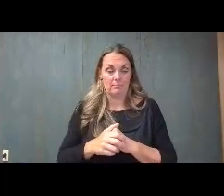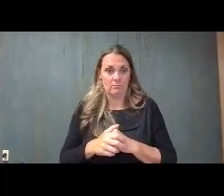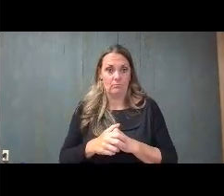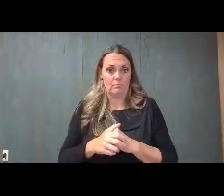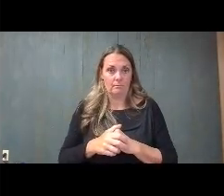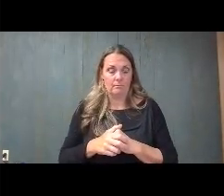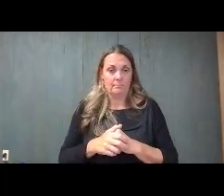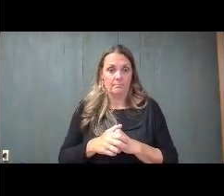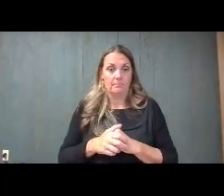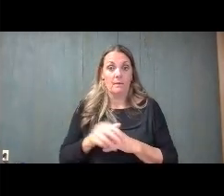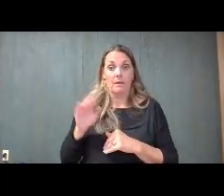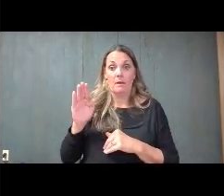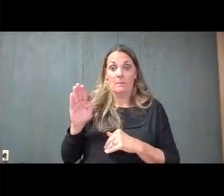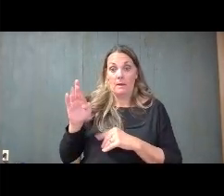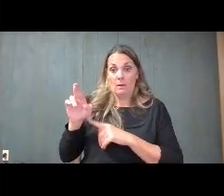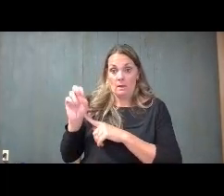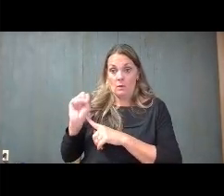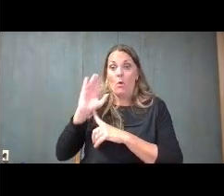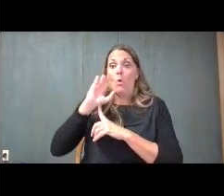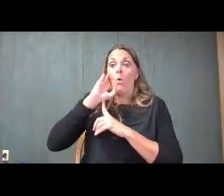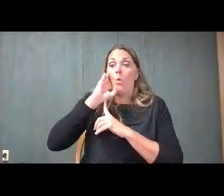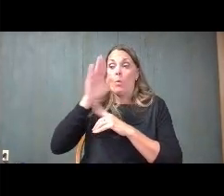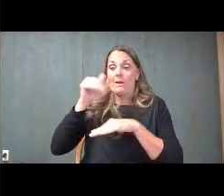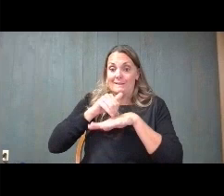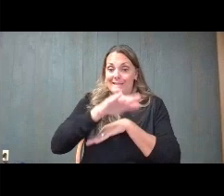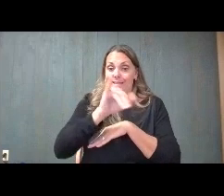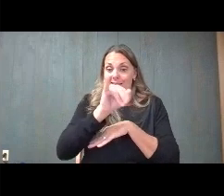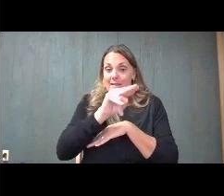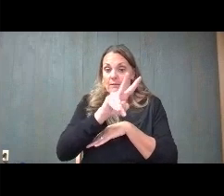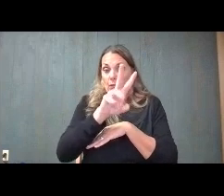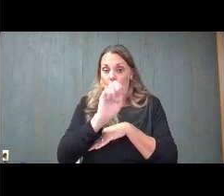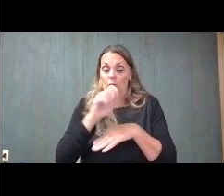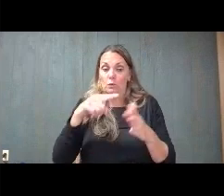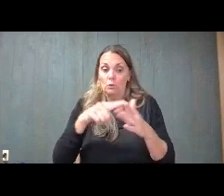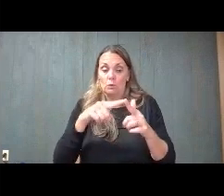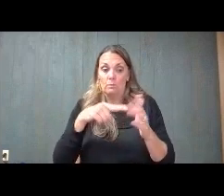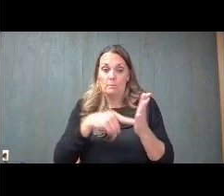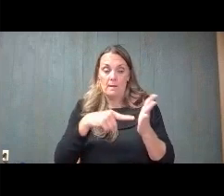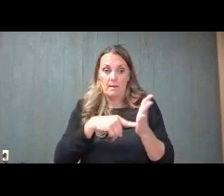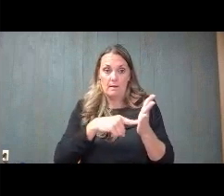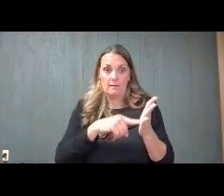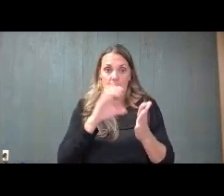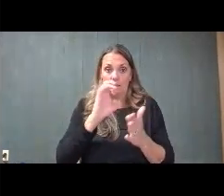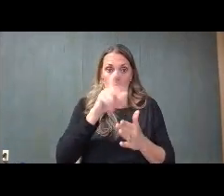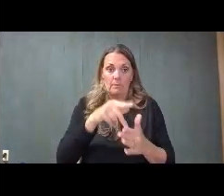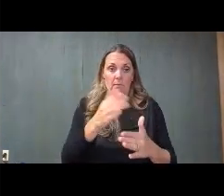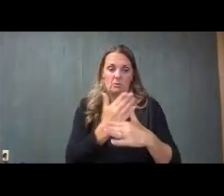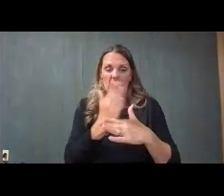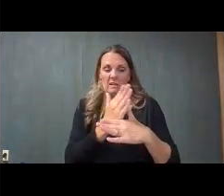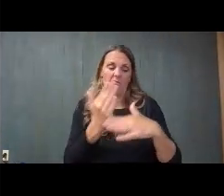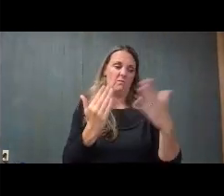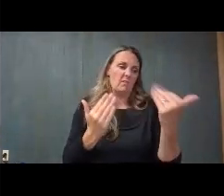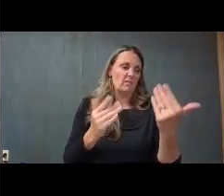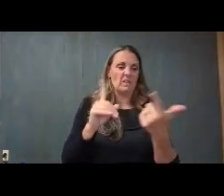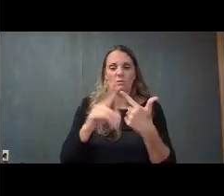The arrows will subsequently send an invoice to build the CRP between the 15th and 18th of the month.